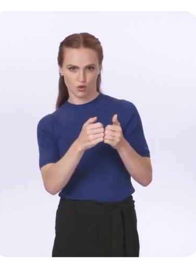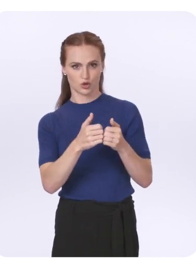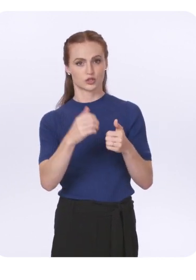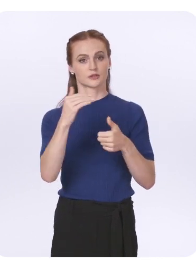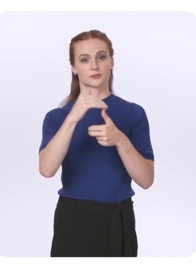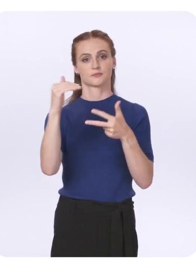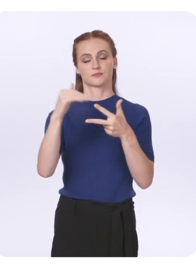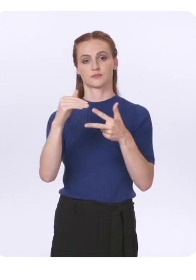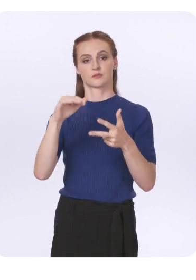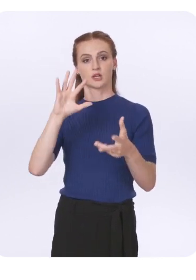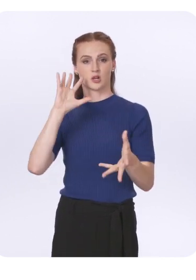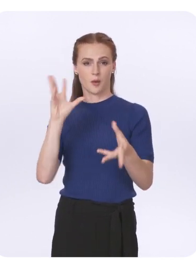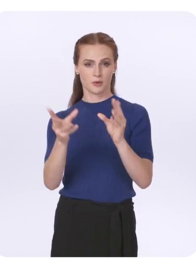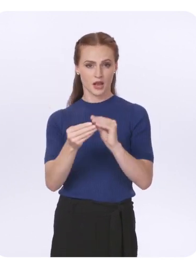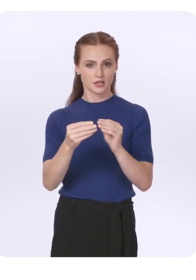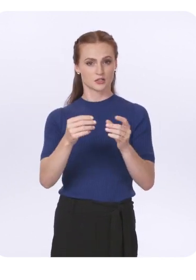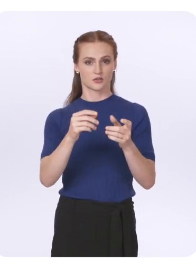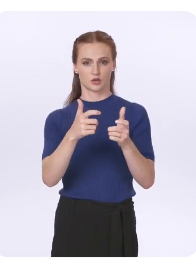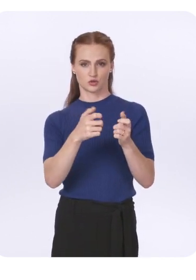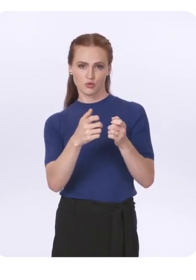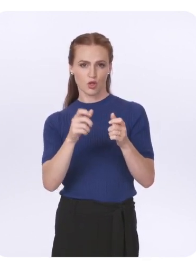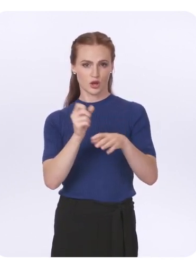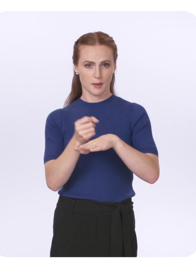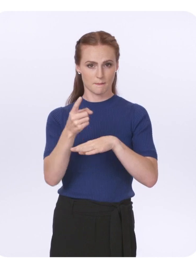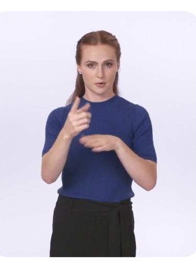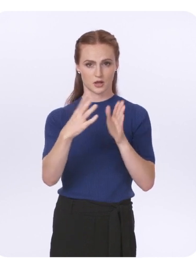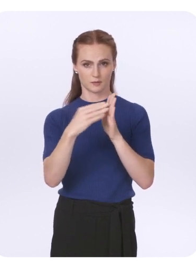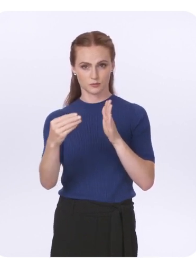and intuitive keyboard mappings for standard actions.